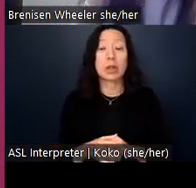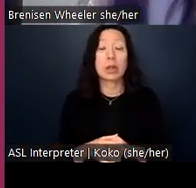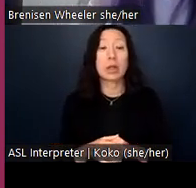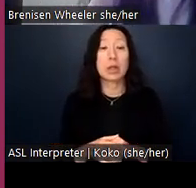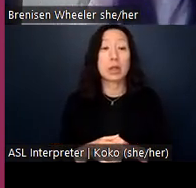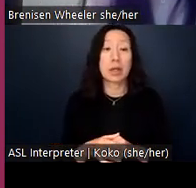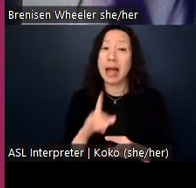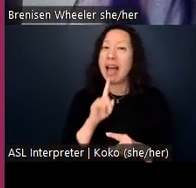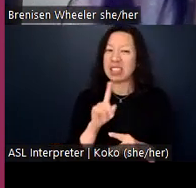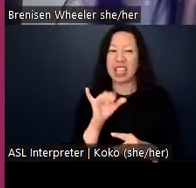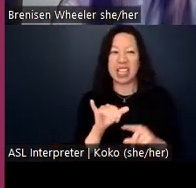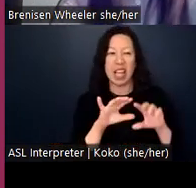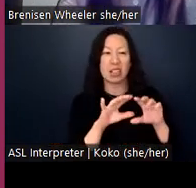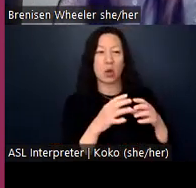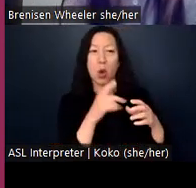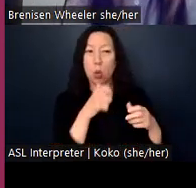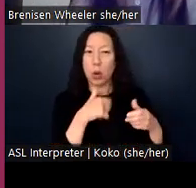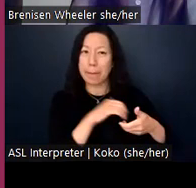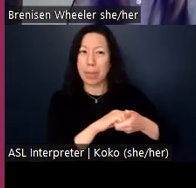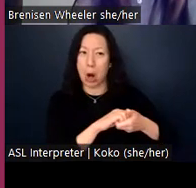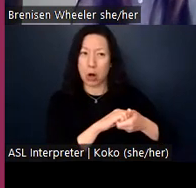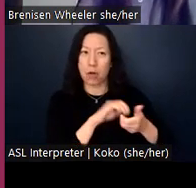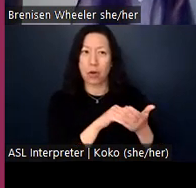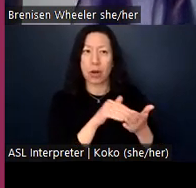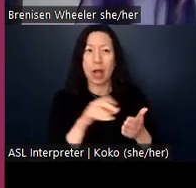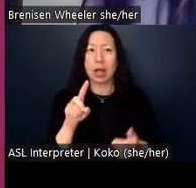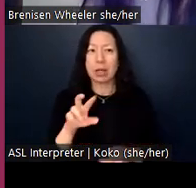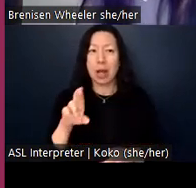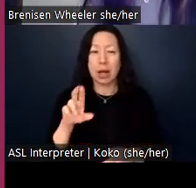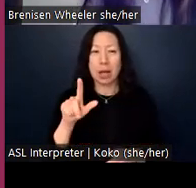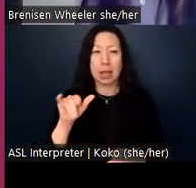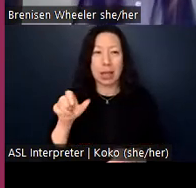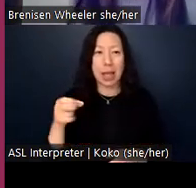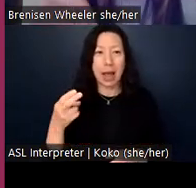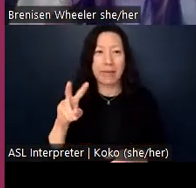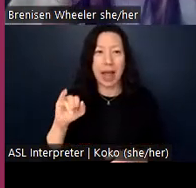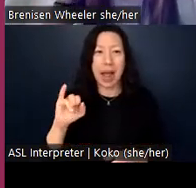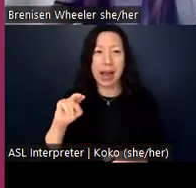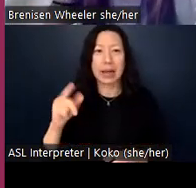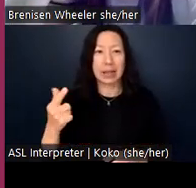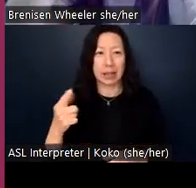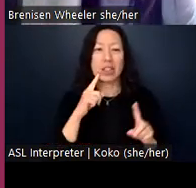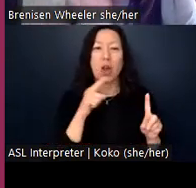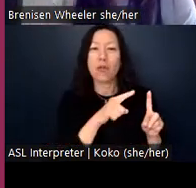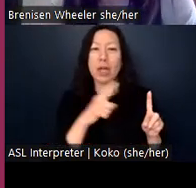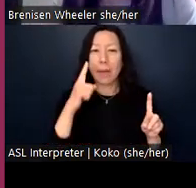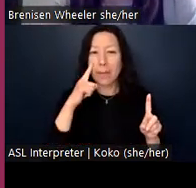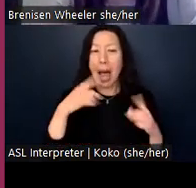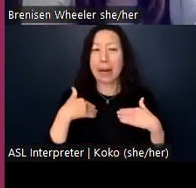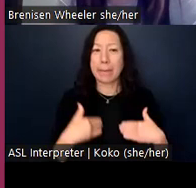12:45:51 Vienna. thing she's at the Mind-body trauma Carew lab over in University of Minnesota Dilute. 12:45:59 And so she helped with that video